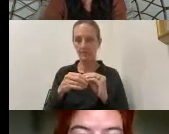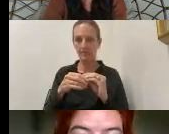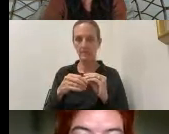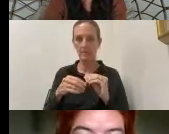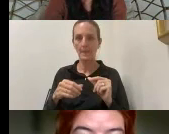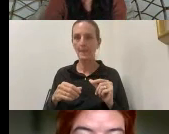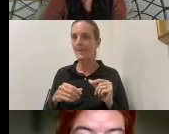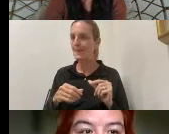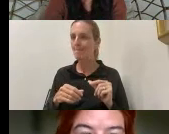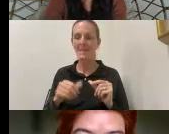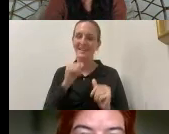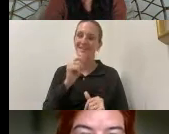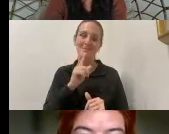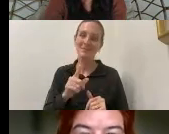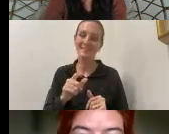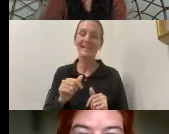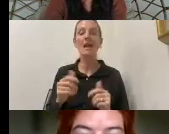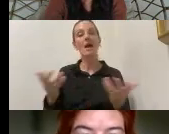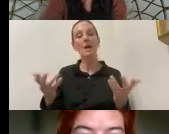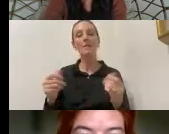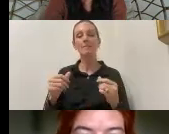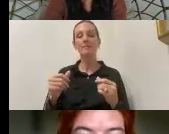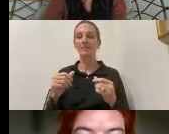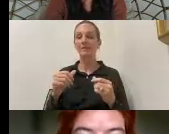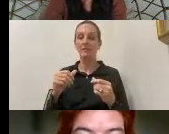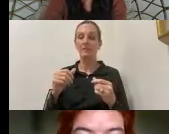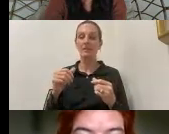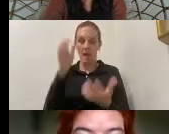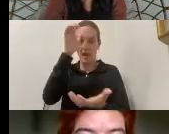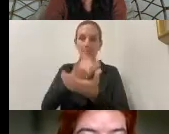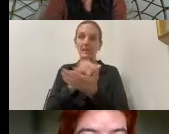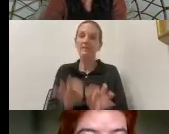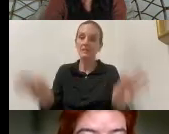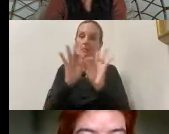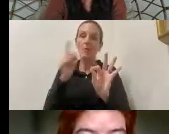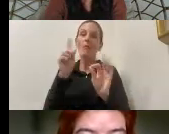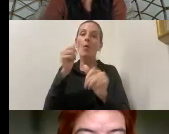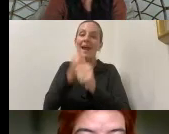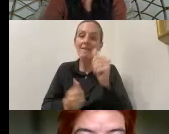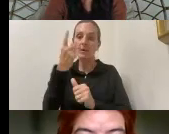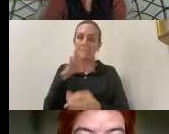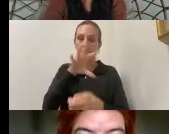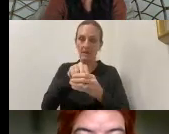I mean it is super important for everybody to be involved because it affects all of us,